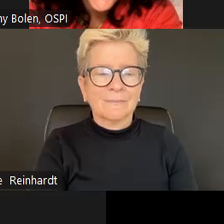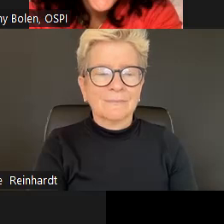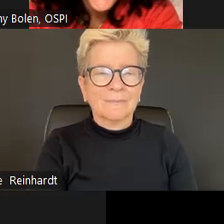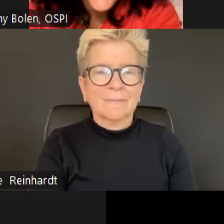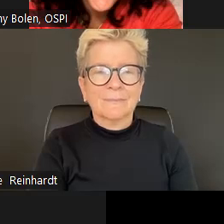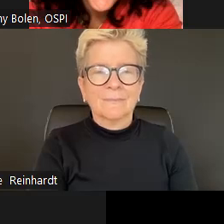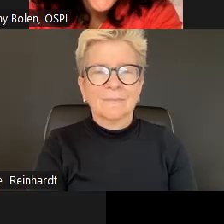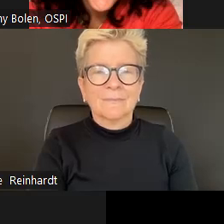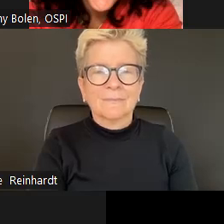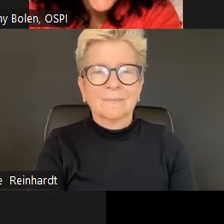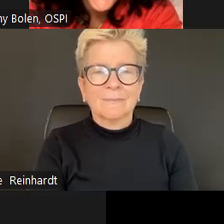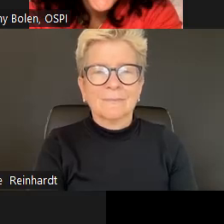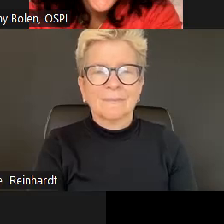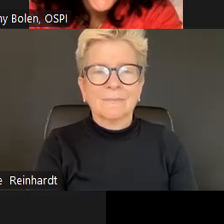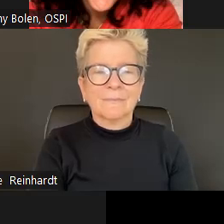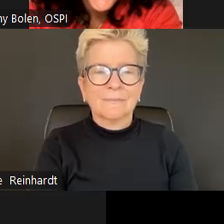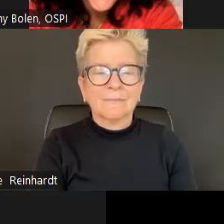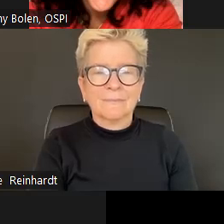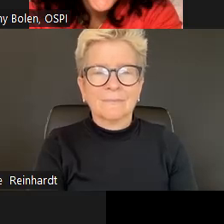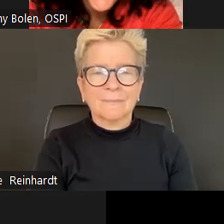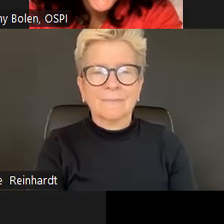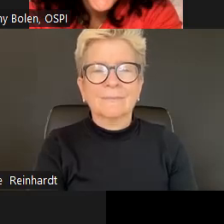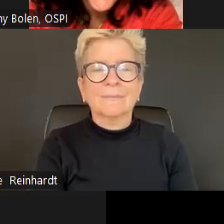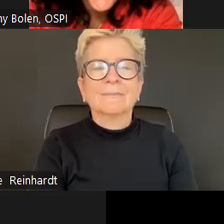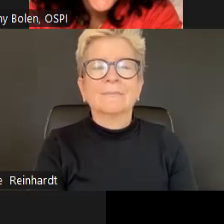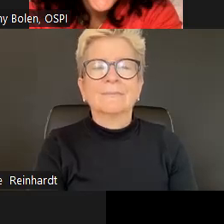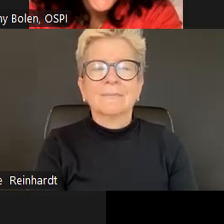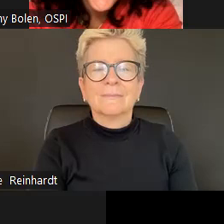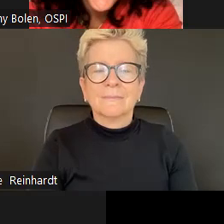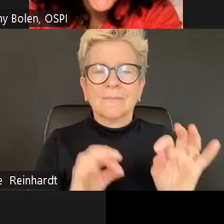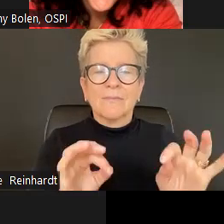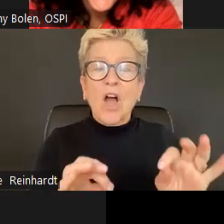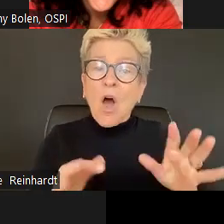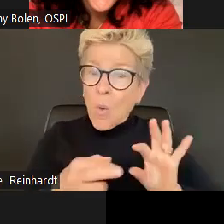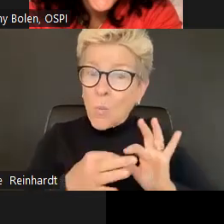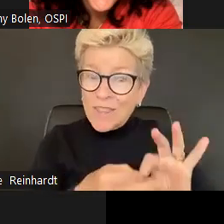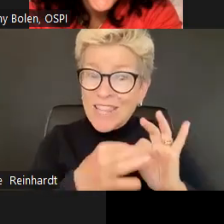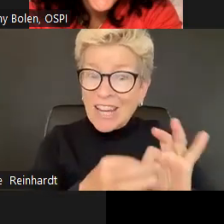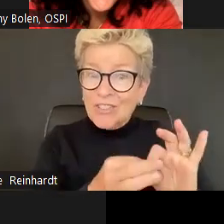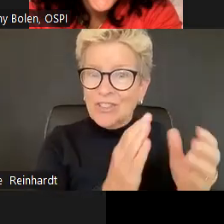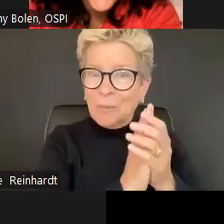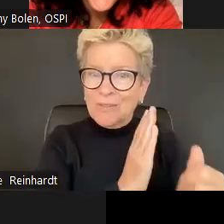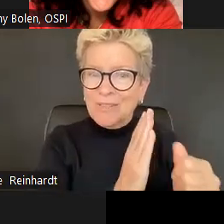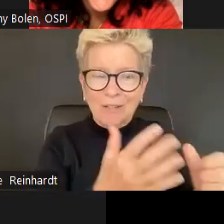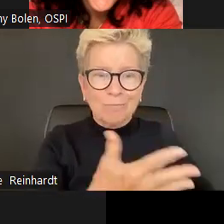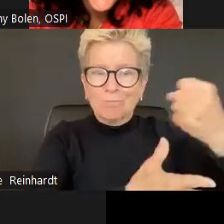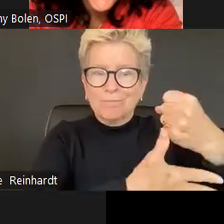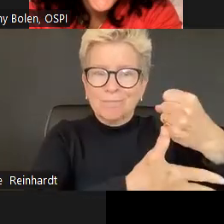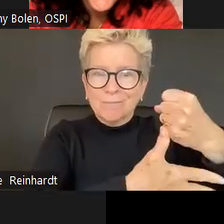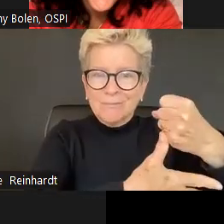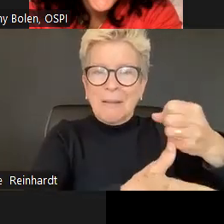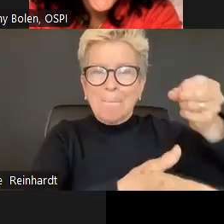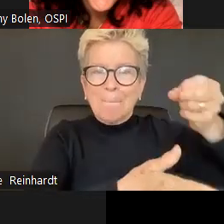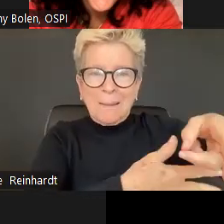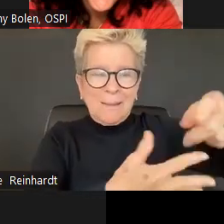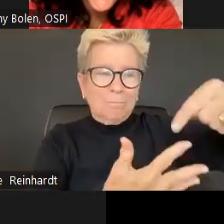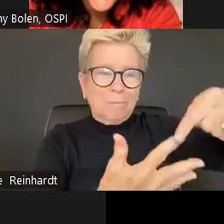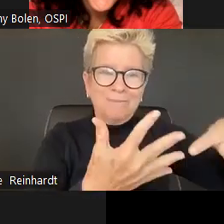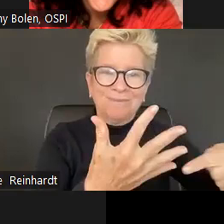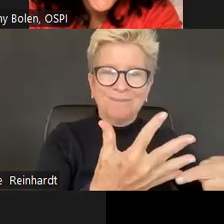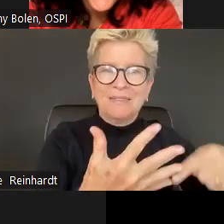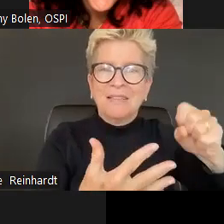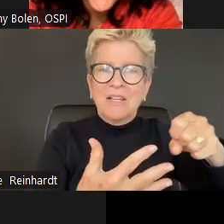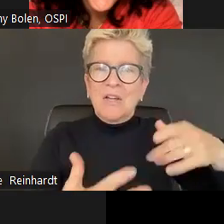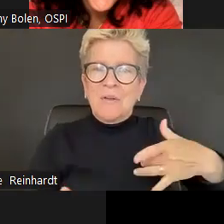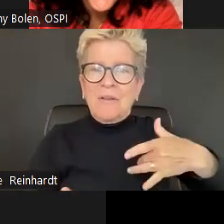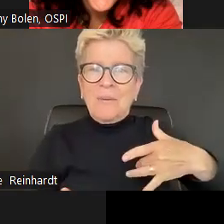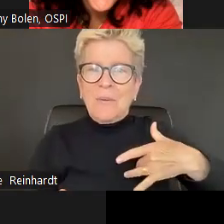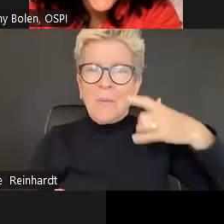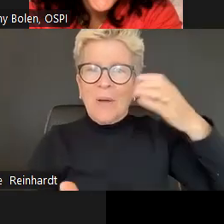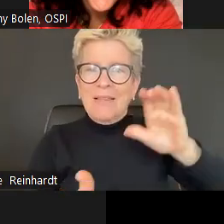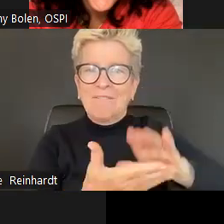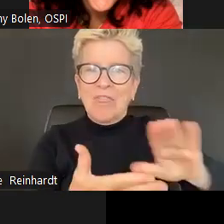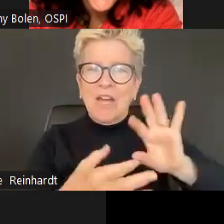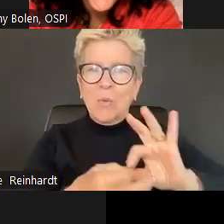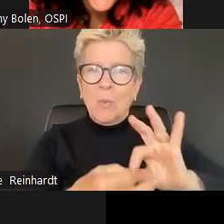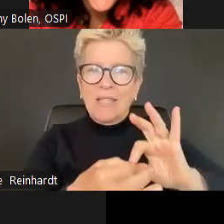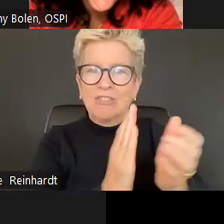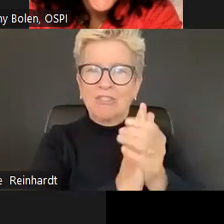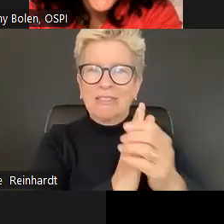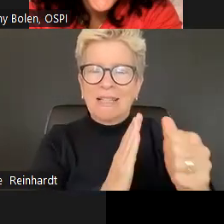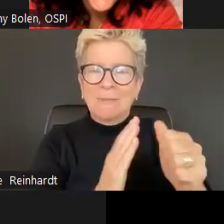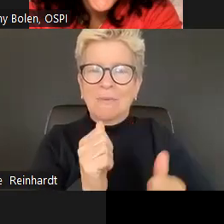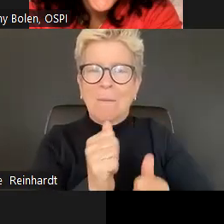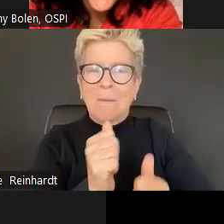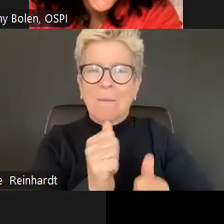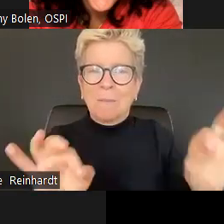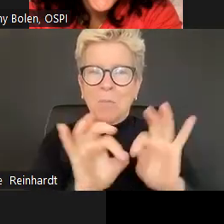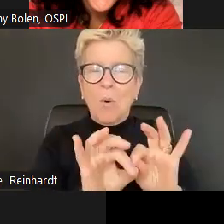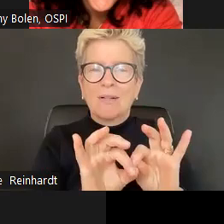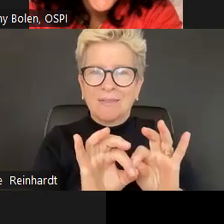Okay.